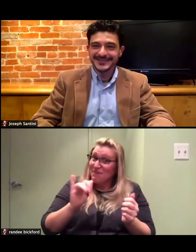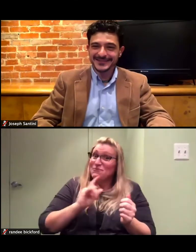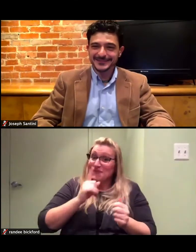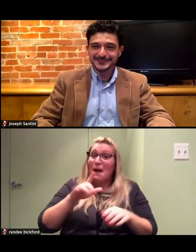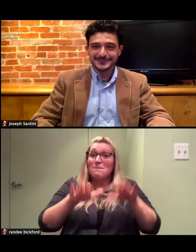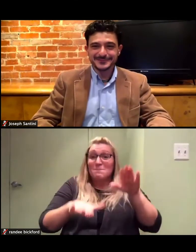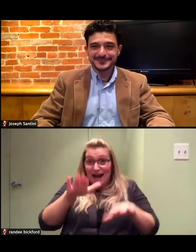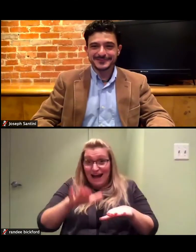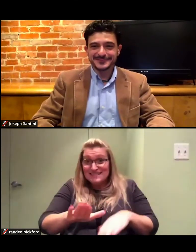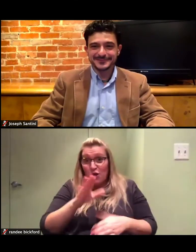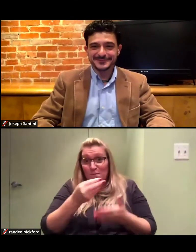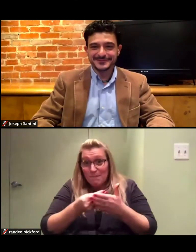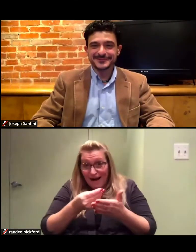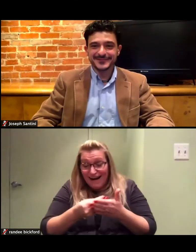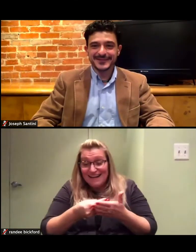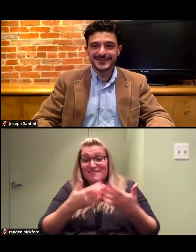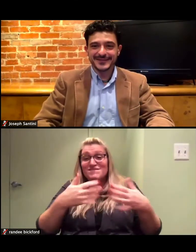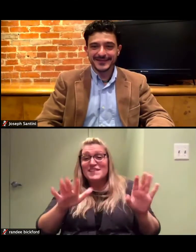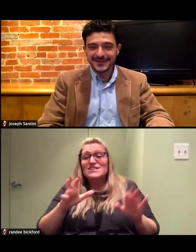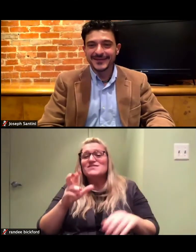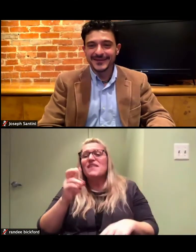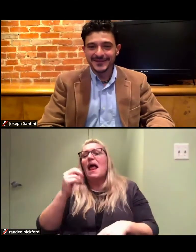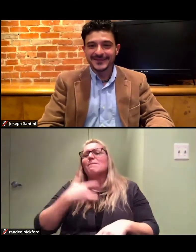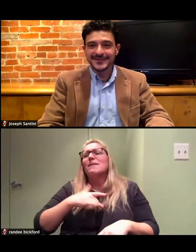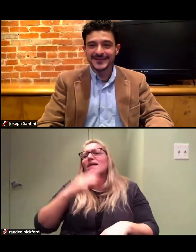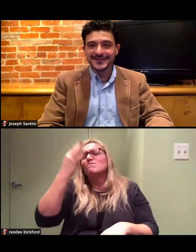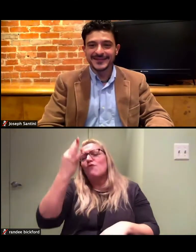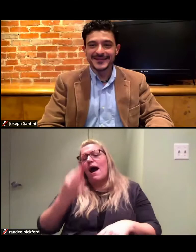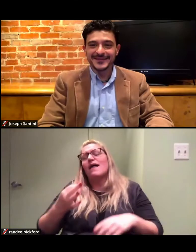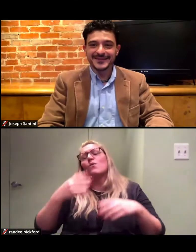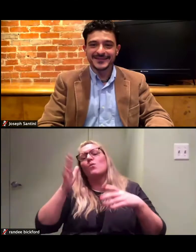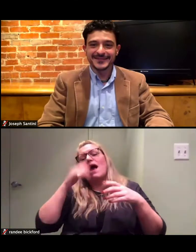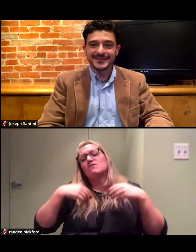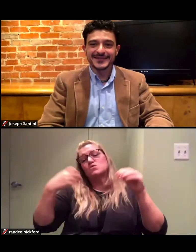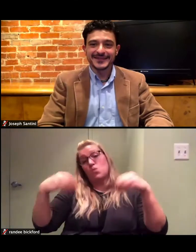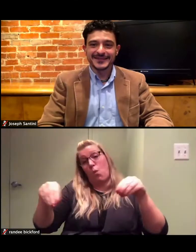They kept their balance. So, it was very much like a checking account.